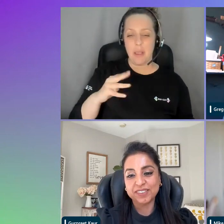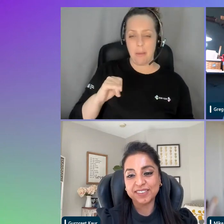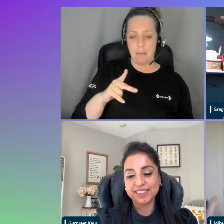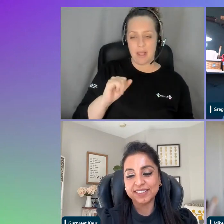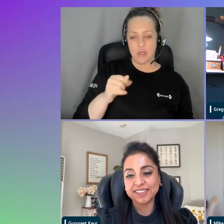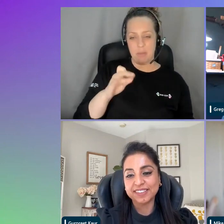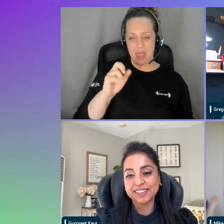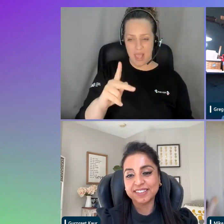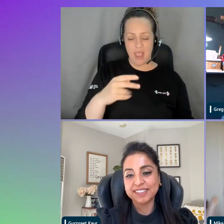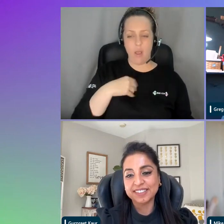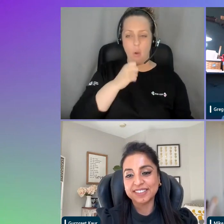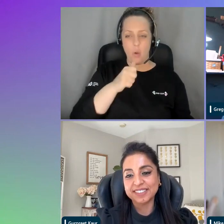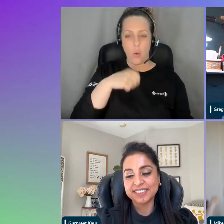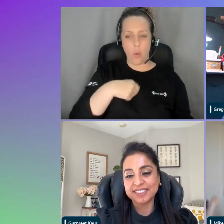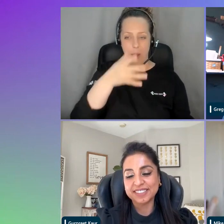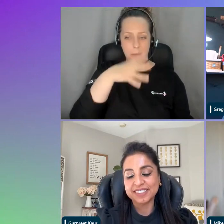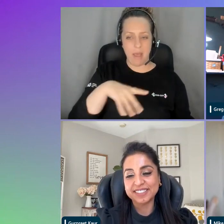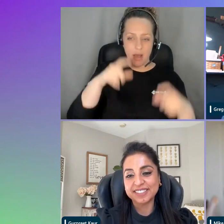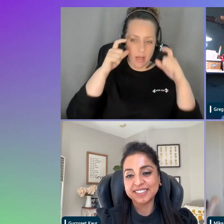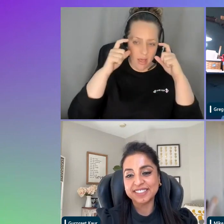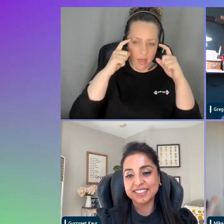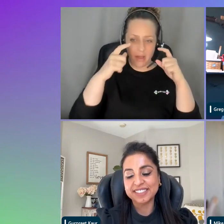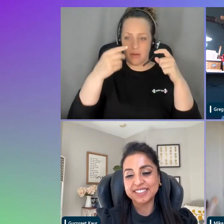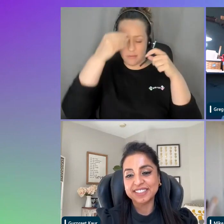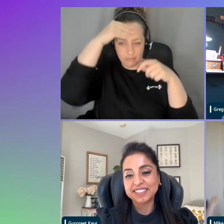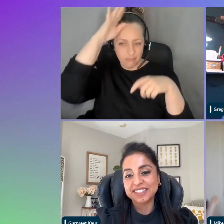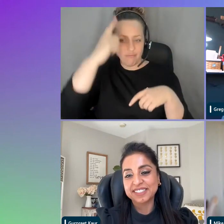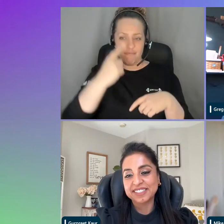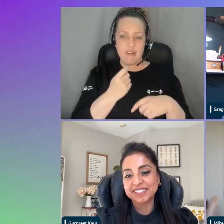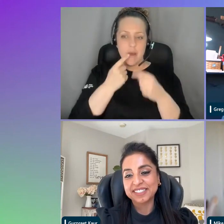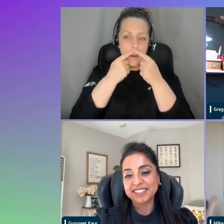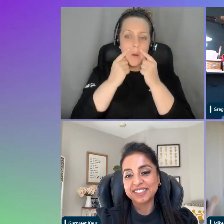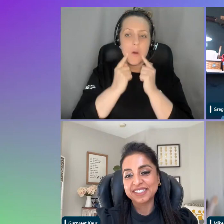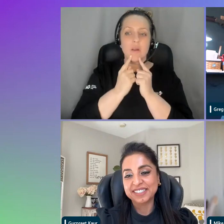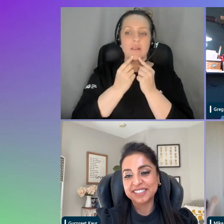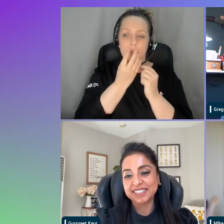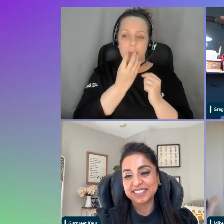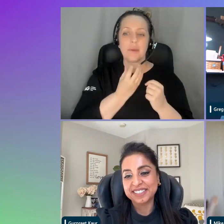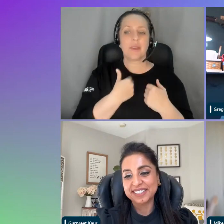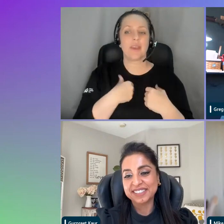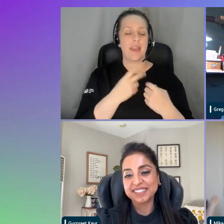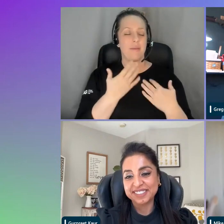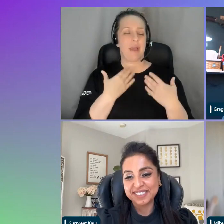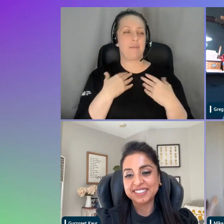white male, uh, with red hair. Wear glasses, have a goatee, beard. Uh, happy to be with you today. And I look forward to